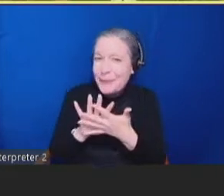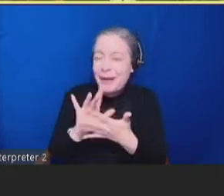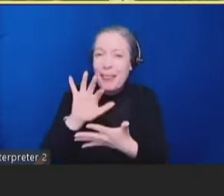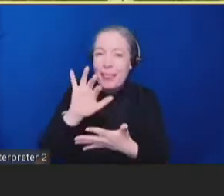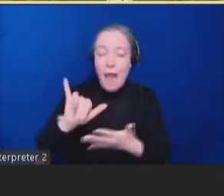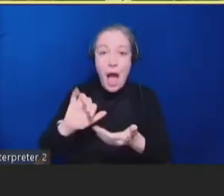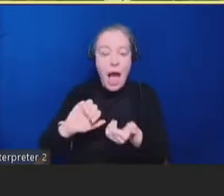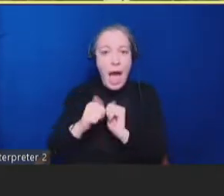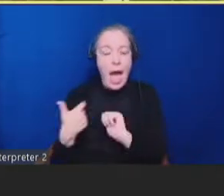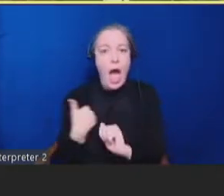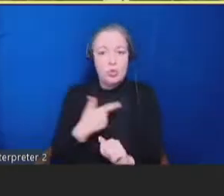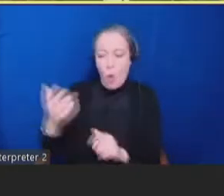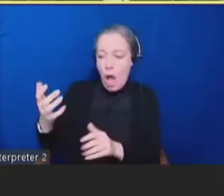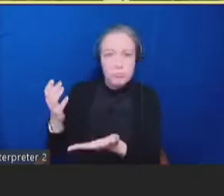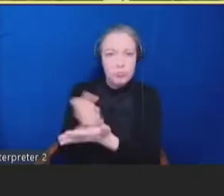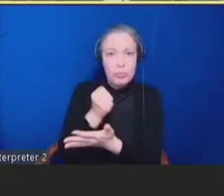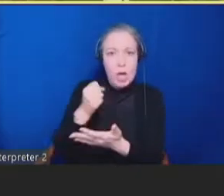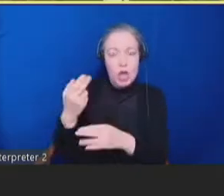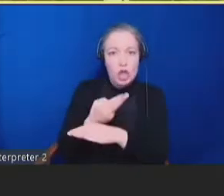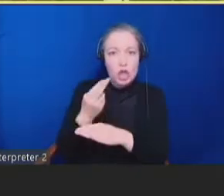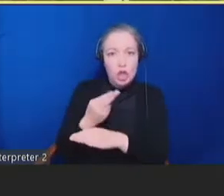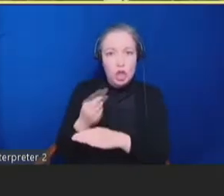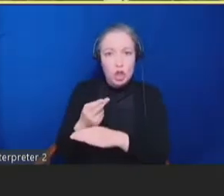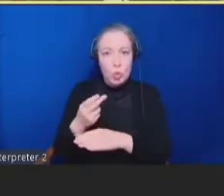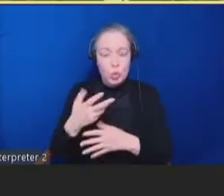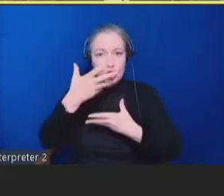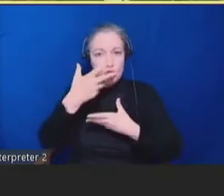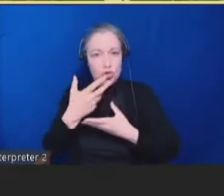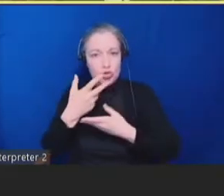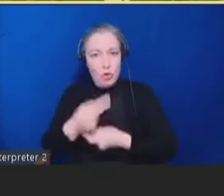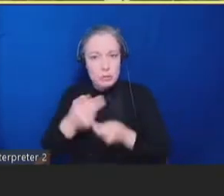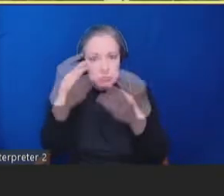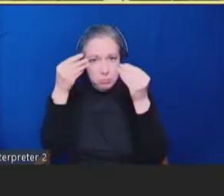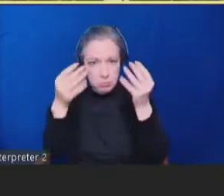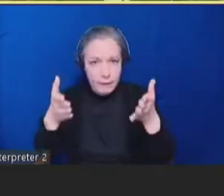of the conversations and data and tried to understand that, using techniques with marketing,